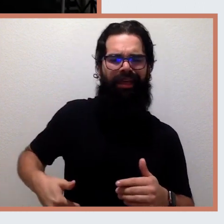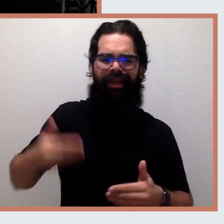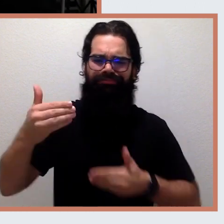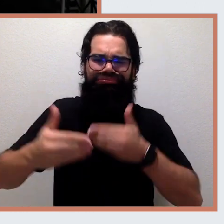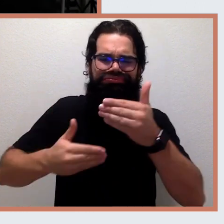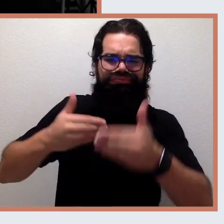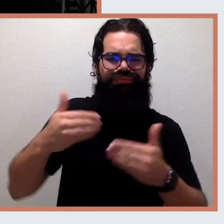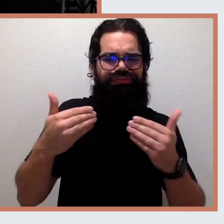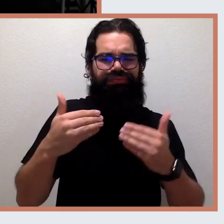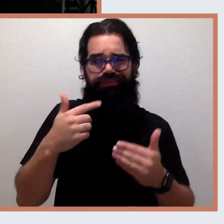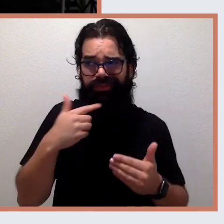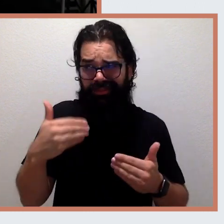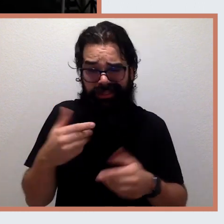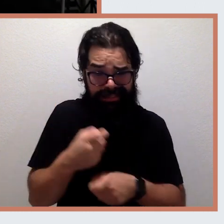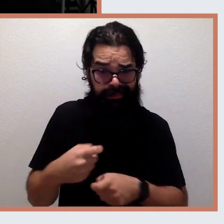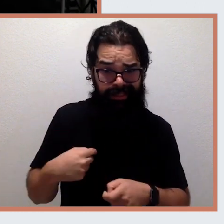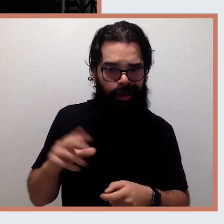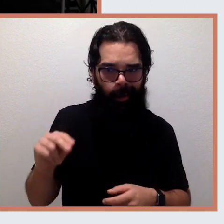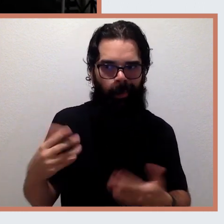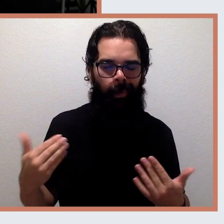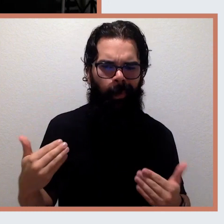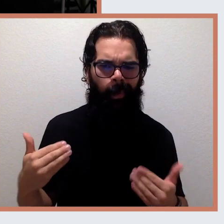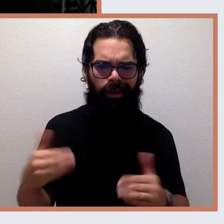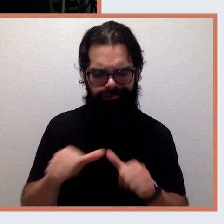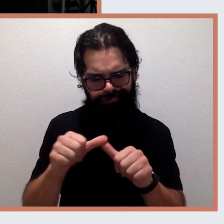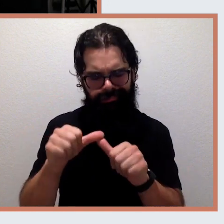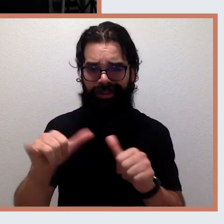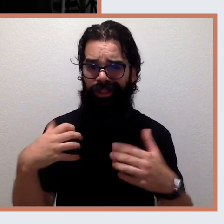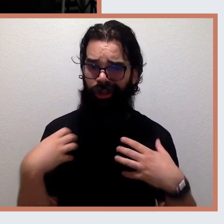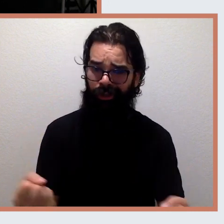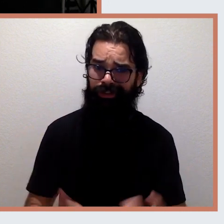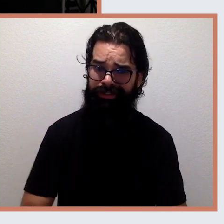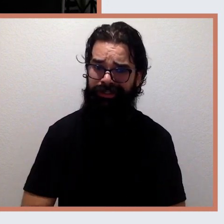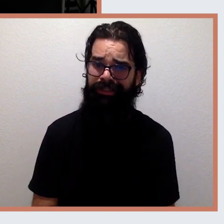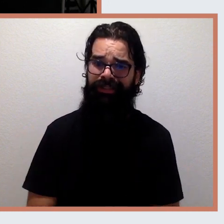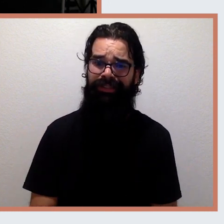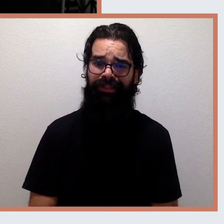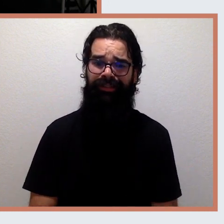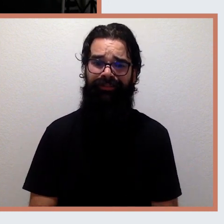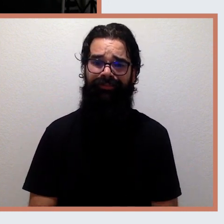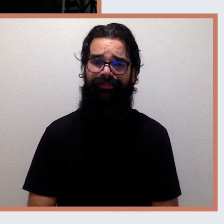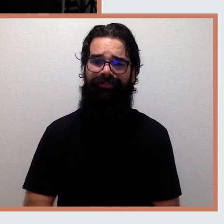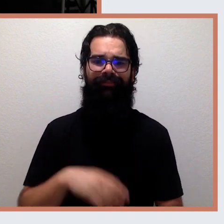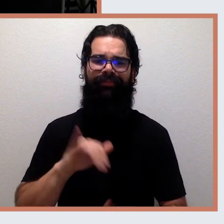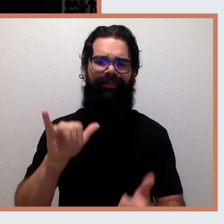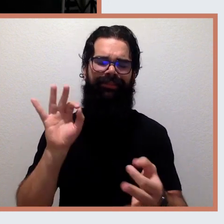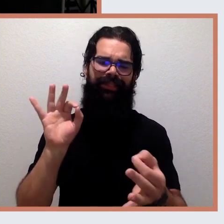Thank you for being inspiration to all of us. Look, it takes guts to do that. Are you kidding me? That takes courage, oh my god.